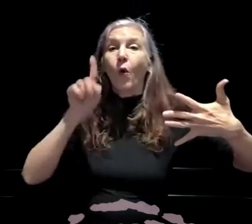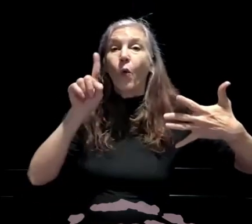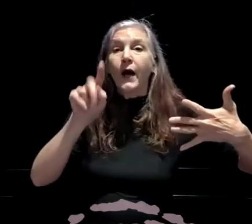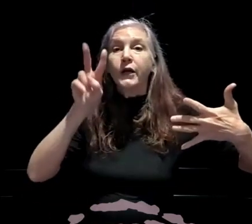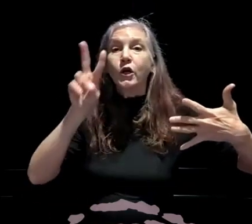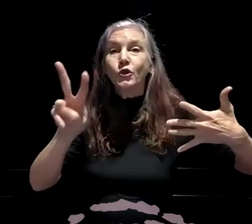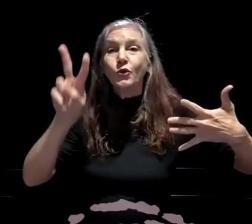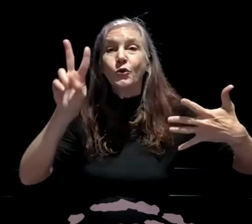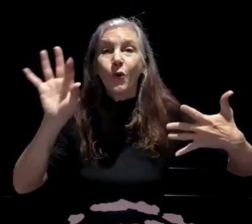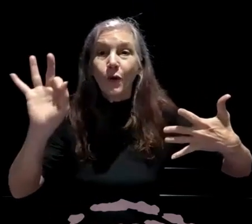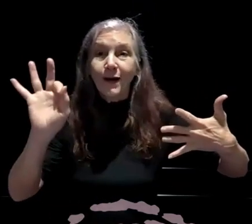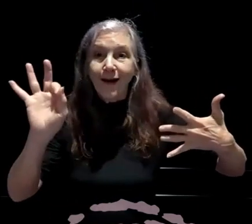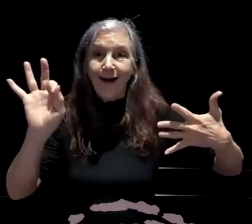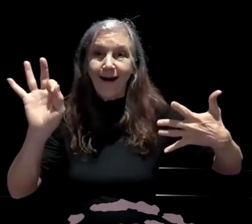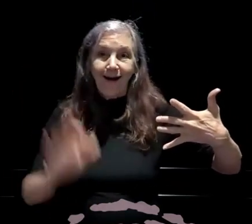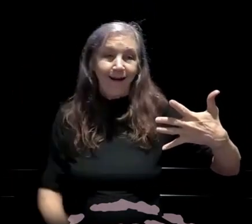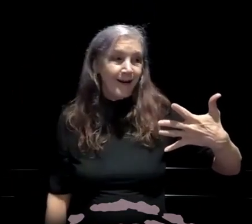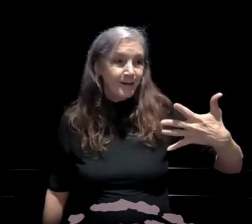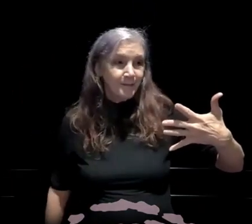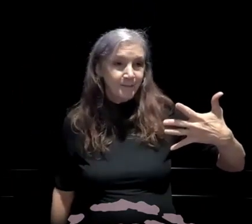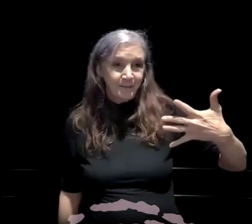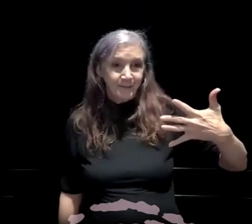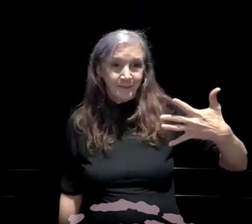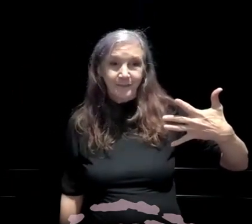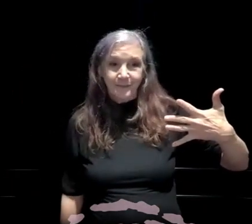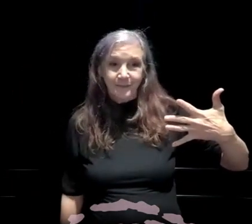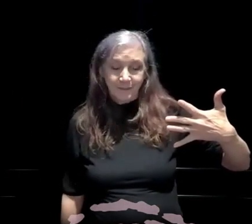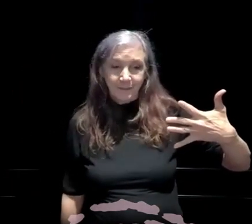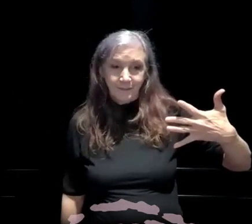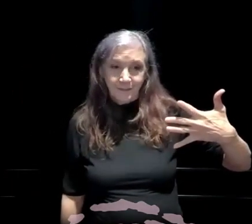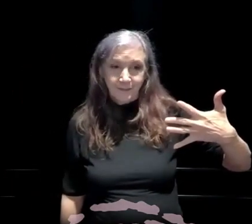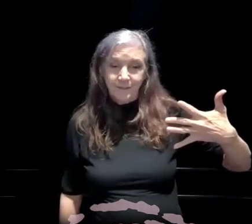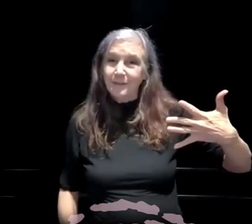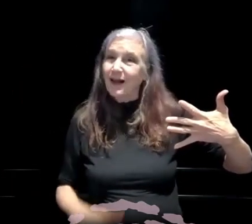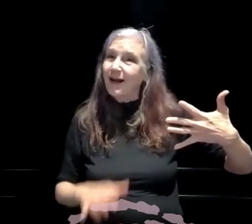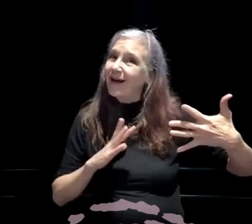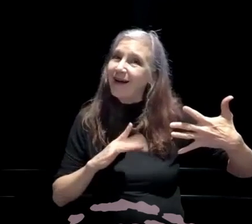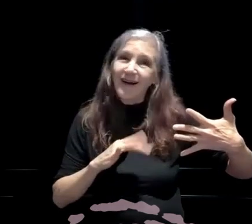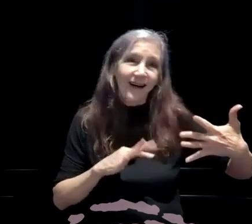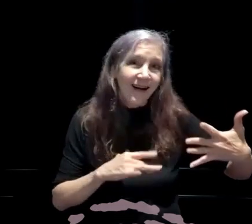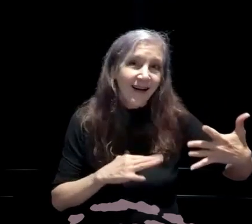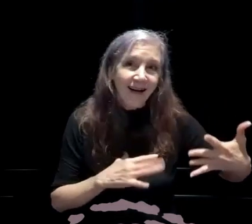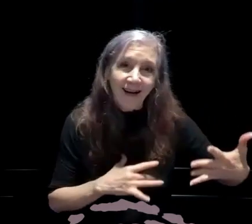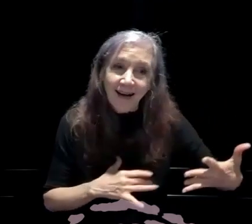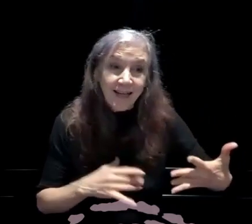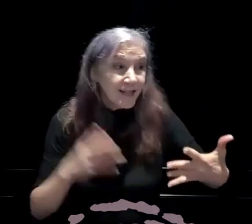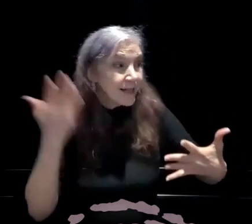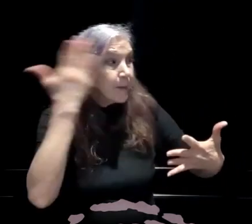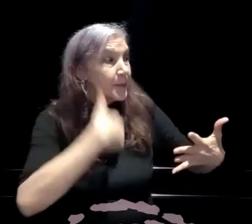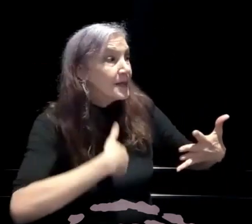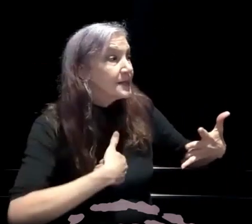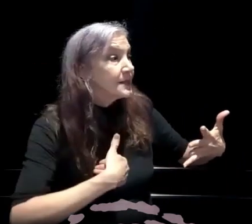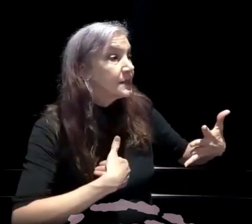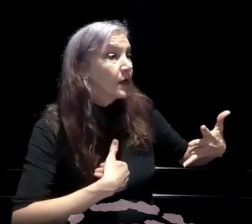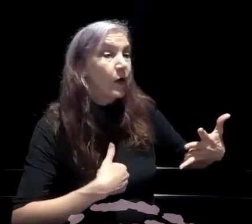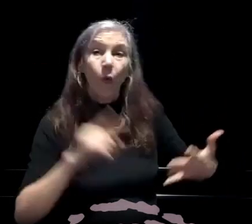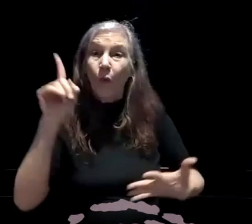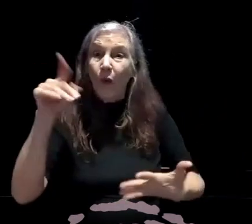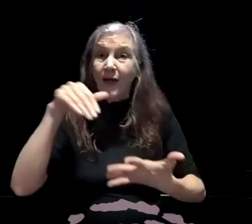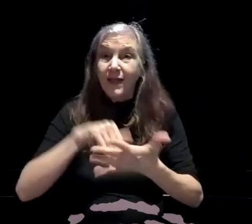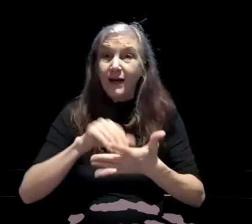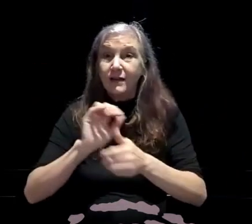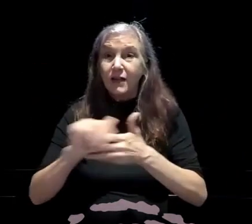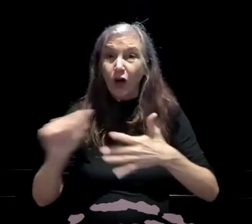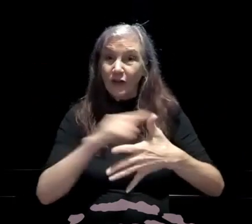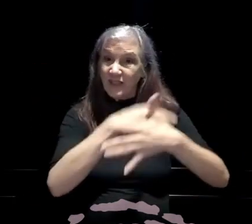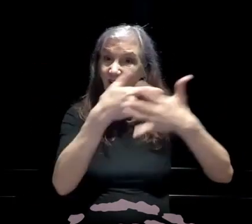As well number 1 0 9. Fantastic round, did I miss anybody else at $1,000?